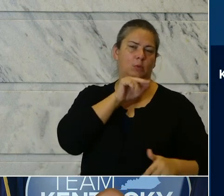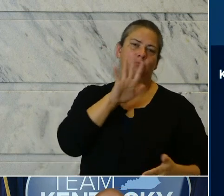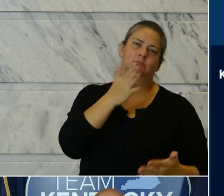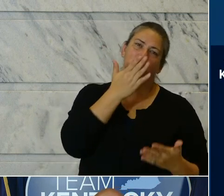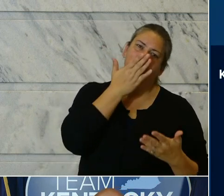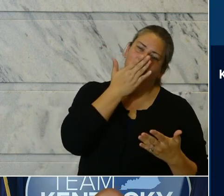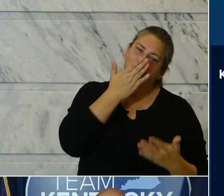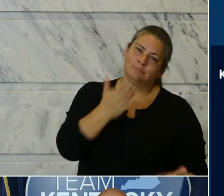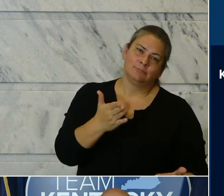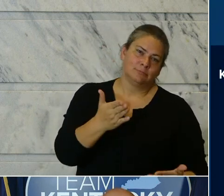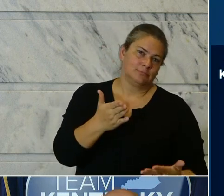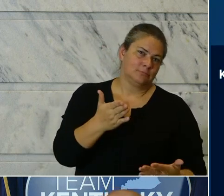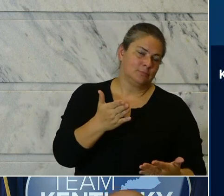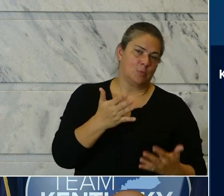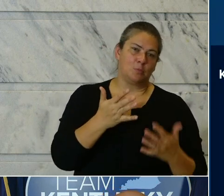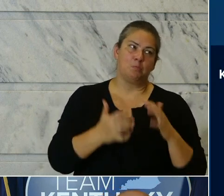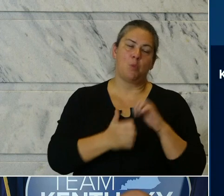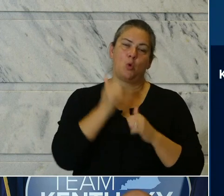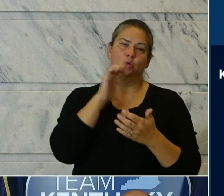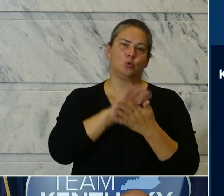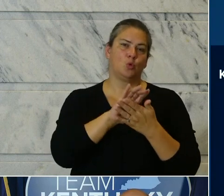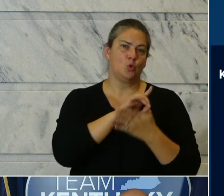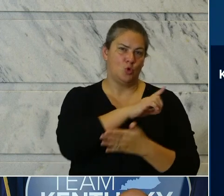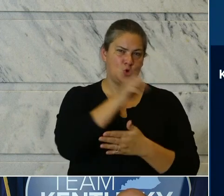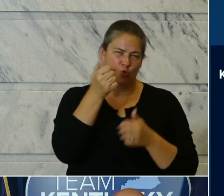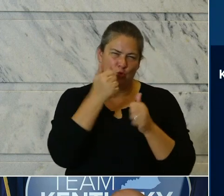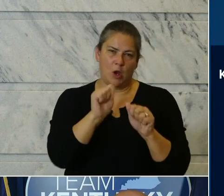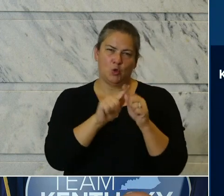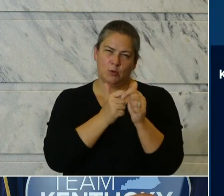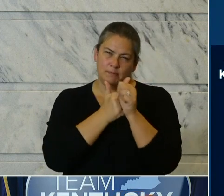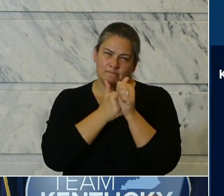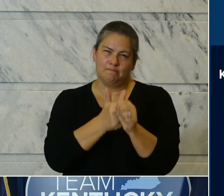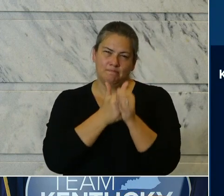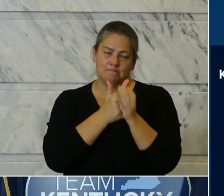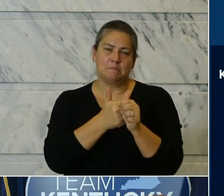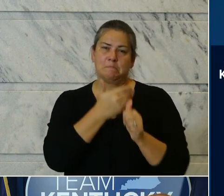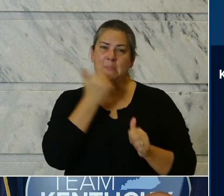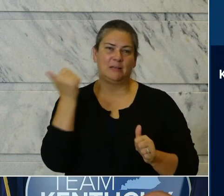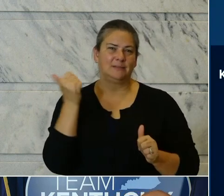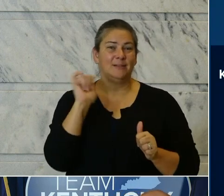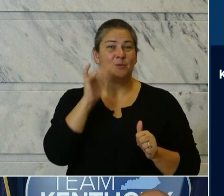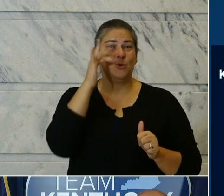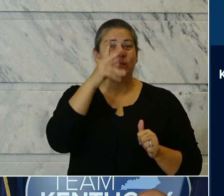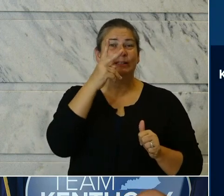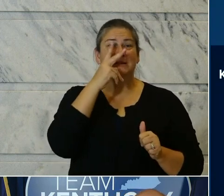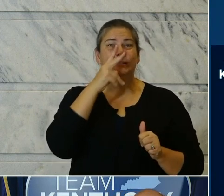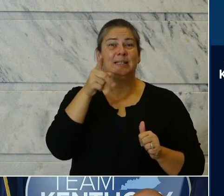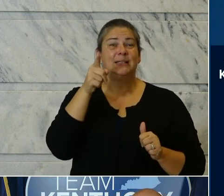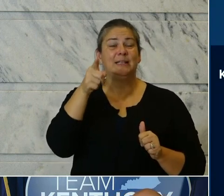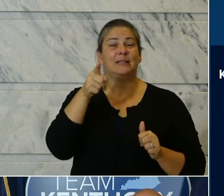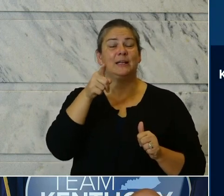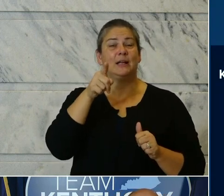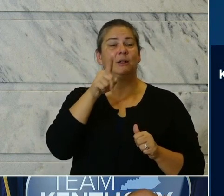FORTY EIGHT SCHOOLS REPORTED DATA OKAY. SO THANK YOU THE VAST MAJORITY SCHOOLS. ARE TRYING TO COMPLYING DOING THE